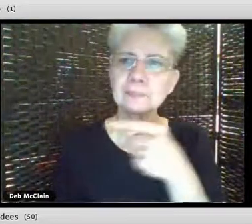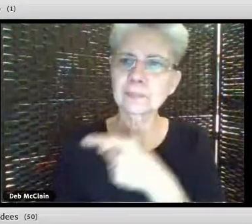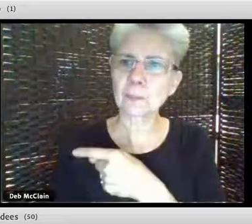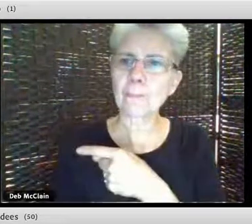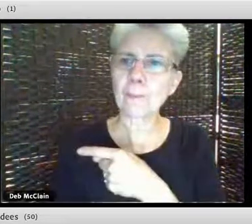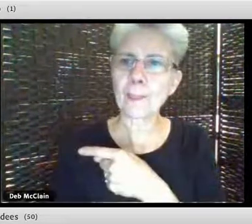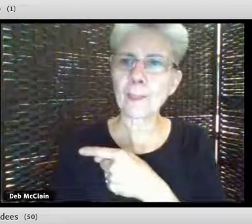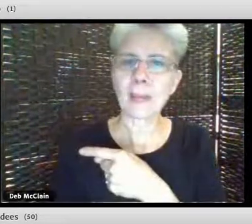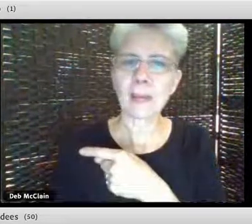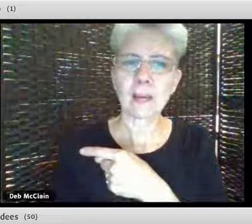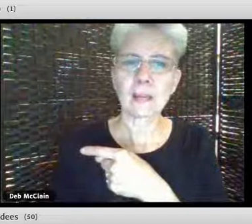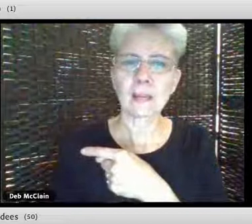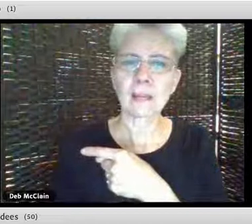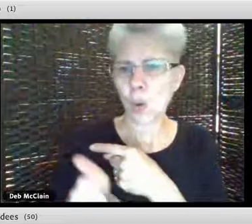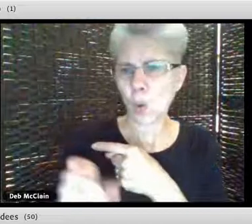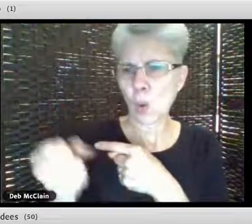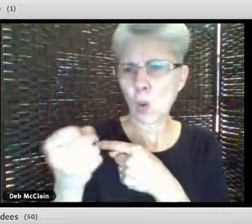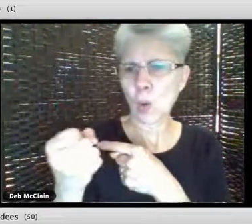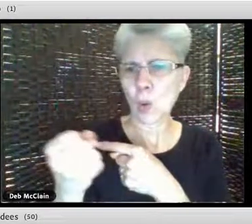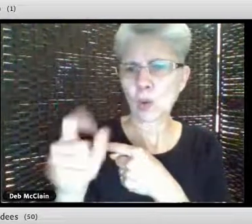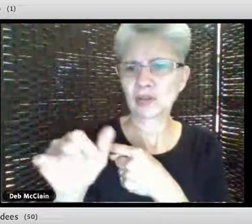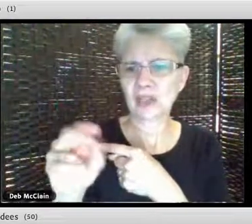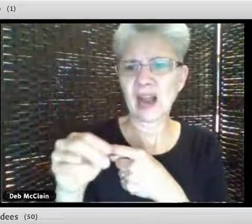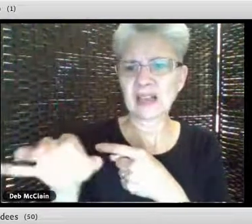Okay. Give me just a second, Jean. I'll explain.